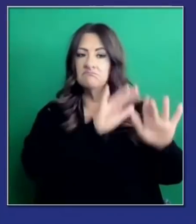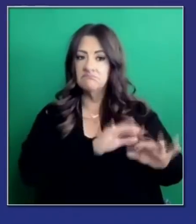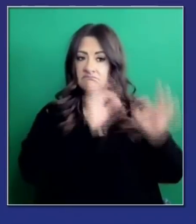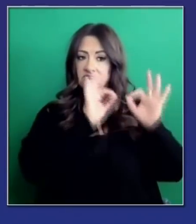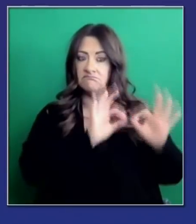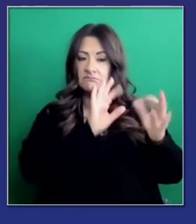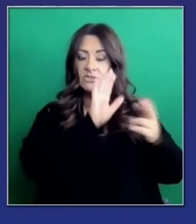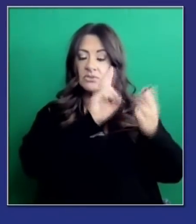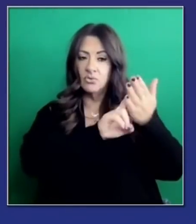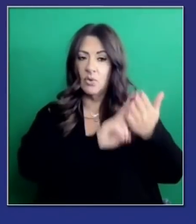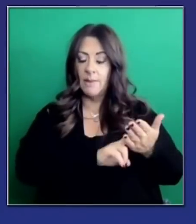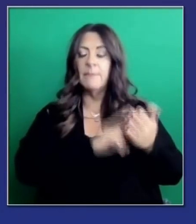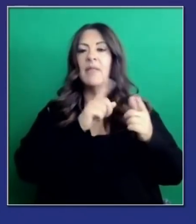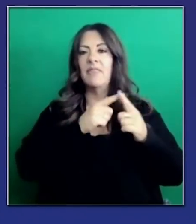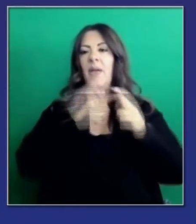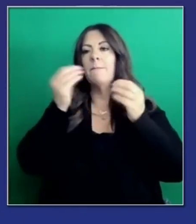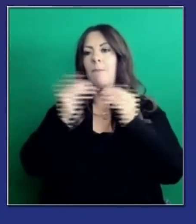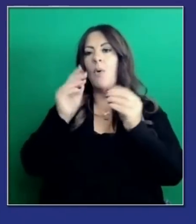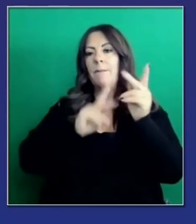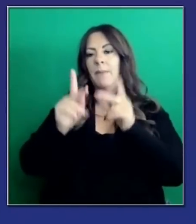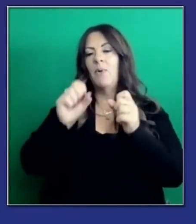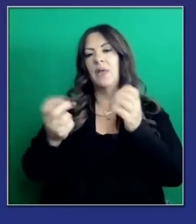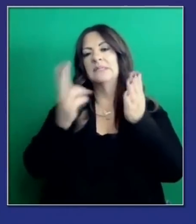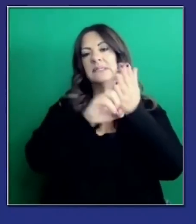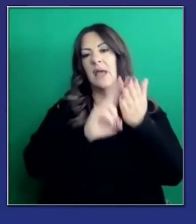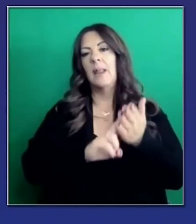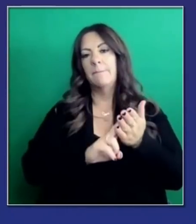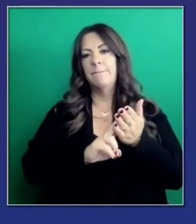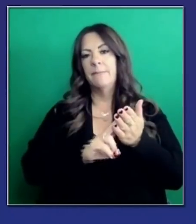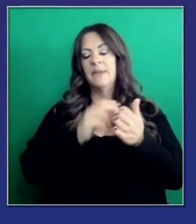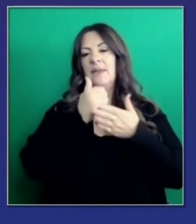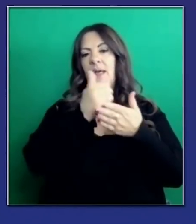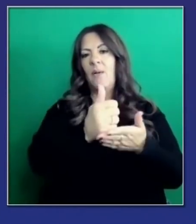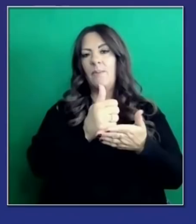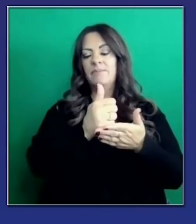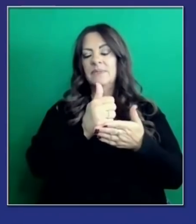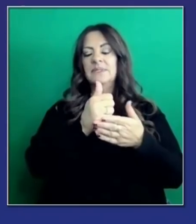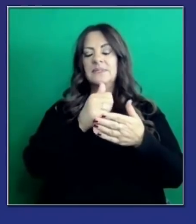THE STATE. WE CONTINUE TO WORK WITH PROVIDERS AND WE CONTINUE TO ADVANCE THE CAUSE OF GETTING MORE AND MORE PEOPLE TO